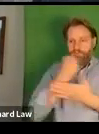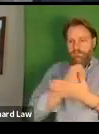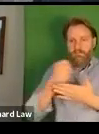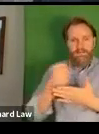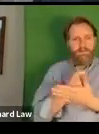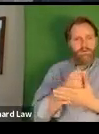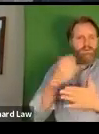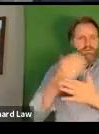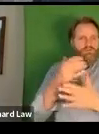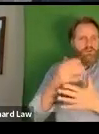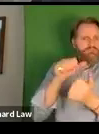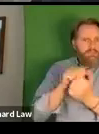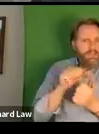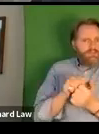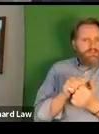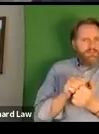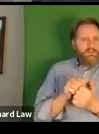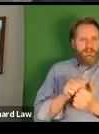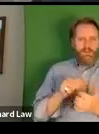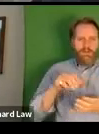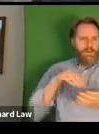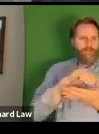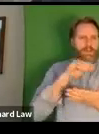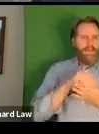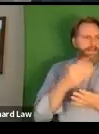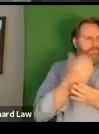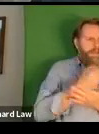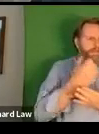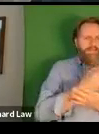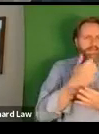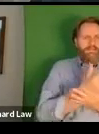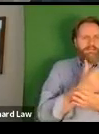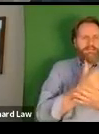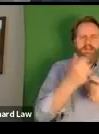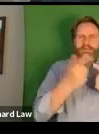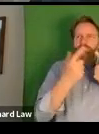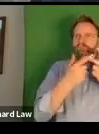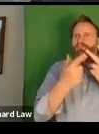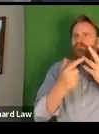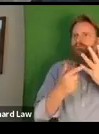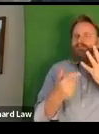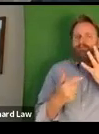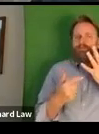universal credit you know if we really said to them we're not going to work